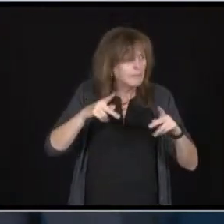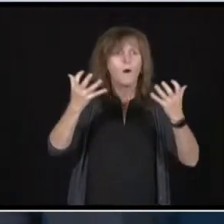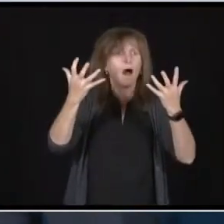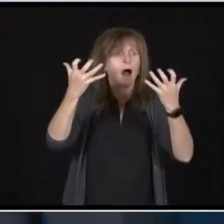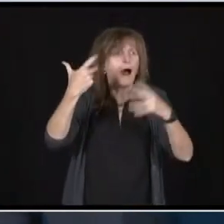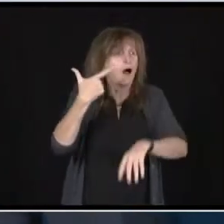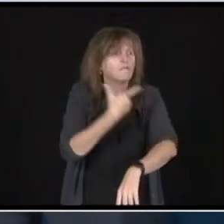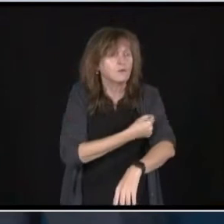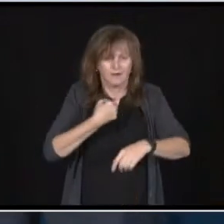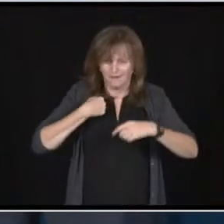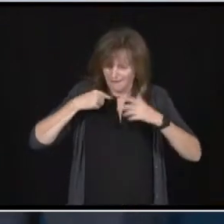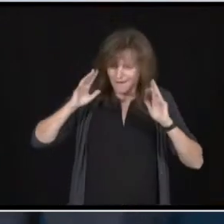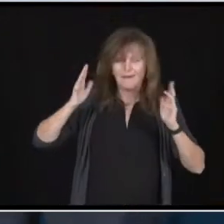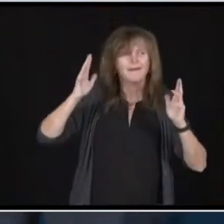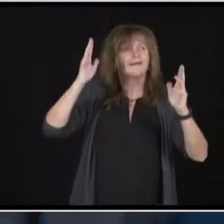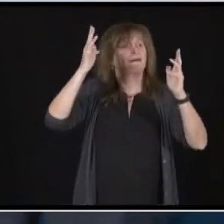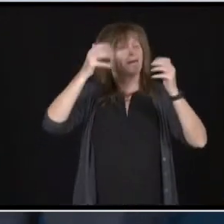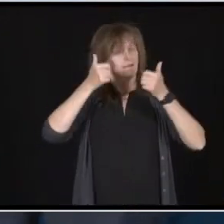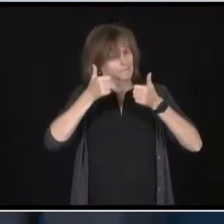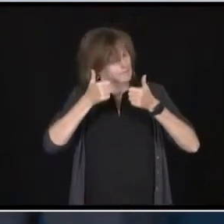First of all,